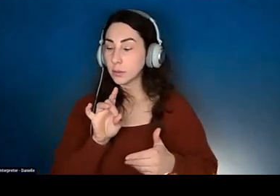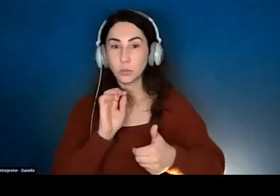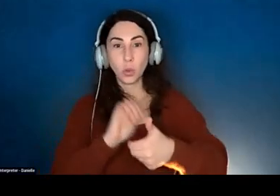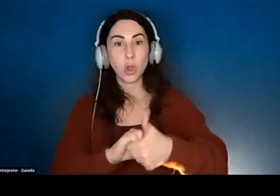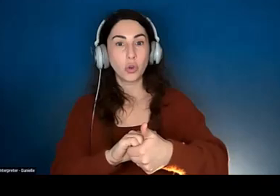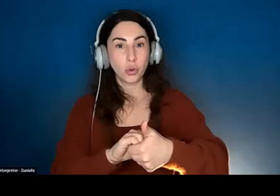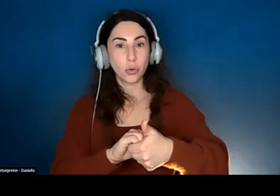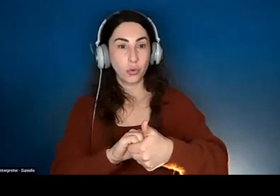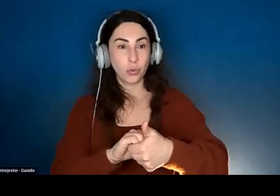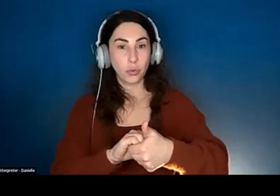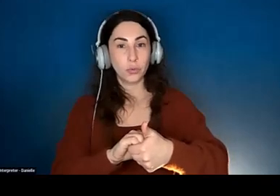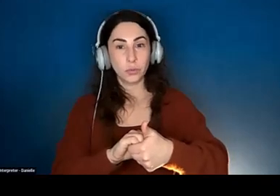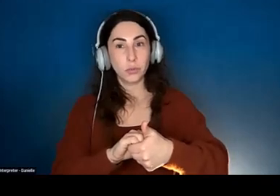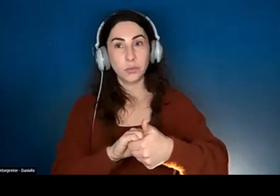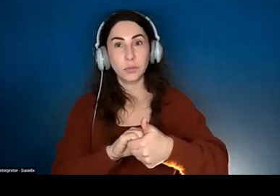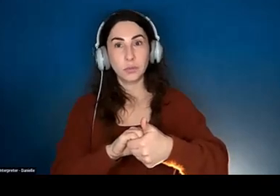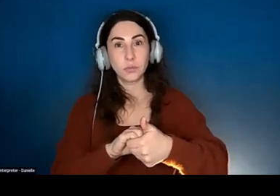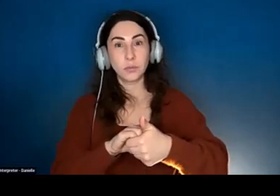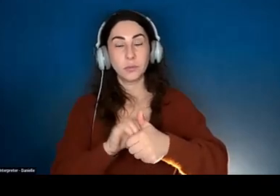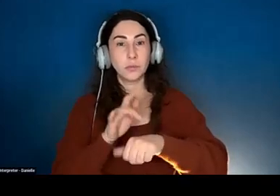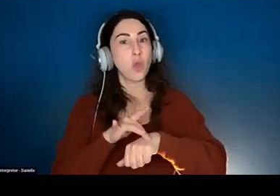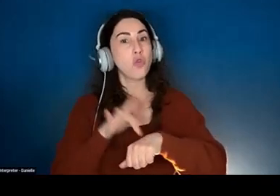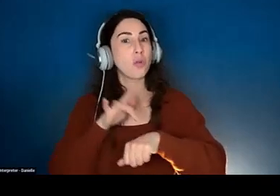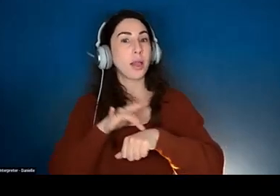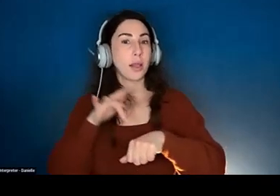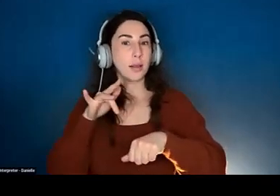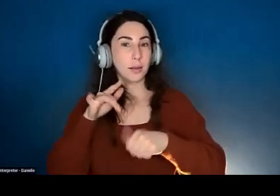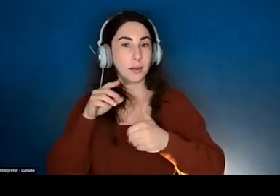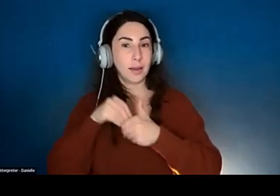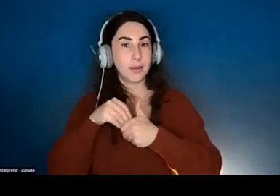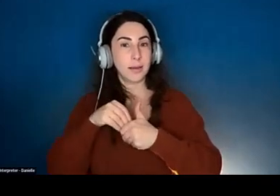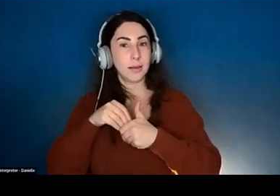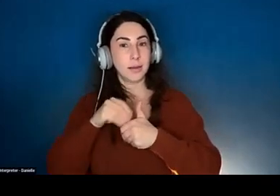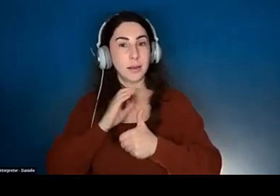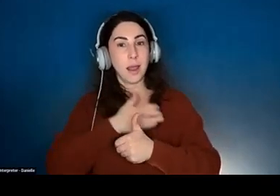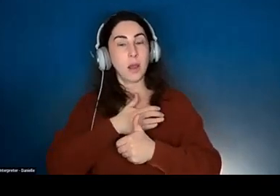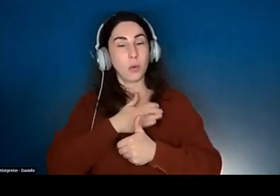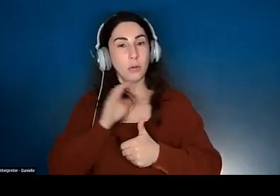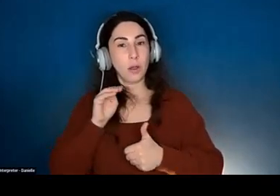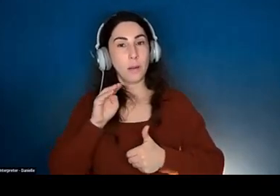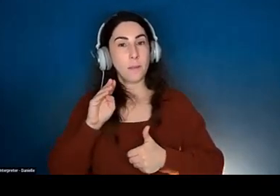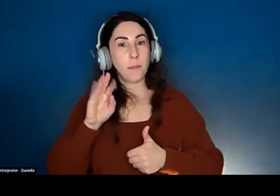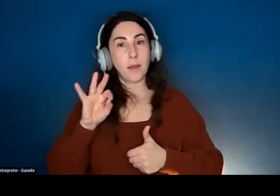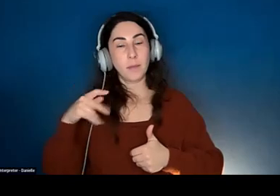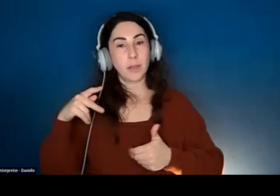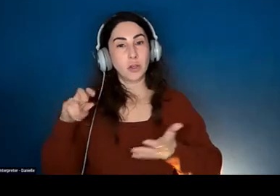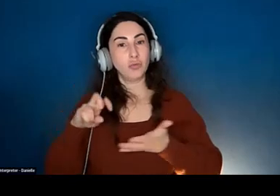our MFP trajectory with a number of housing authorities